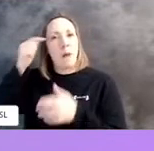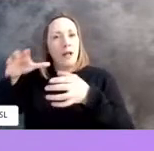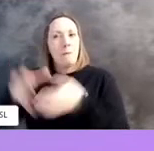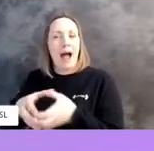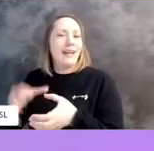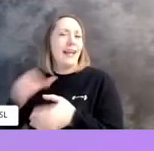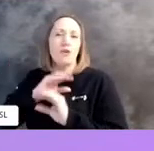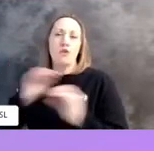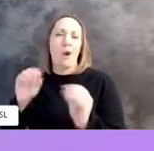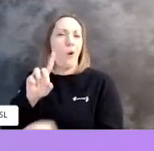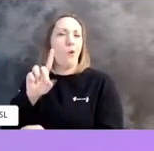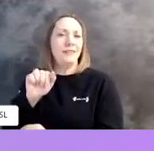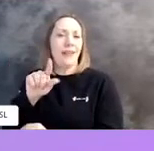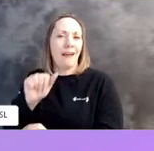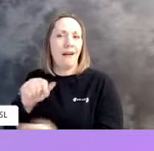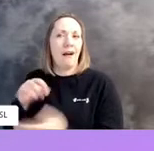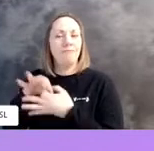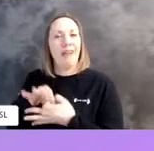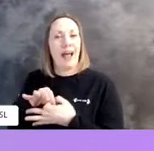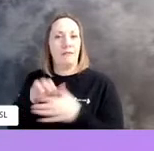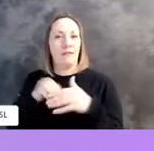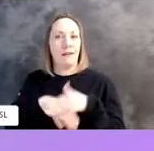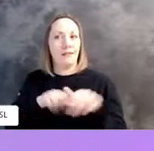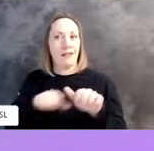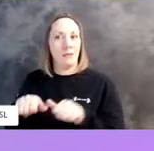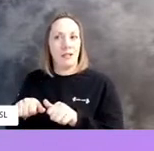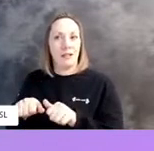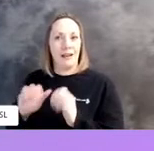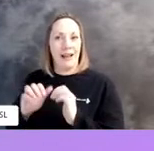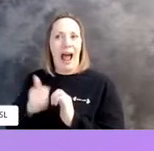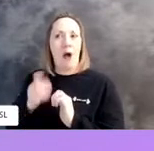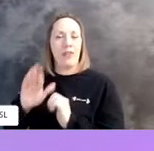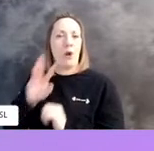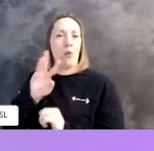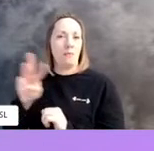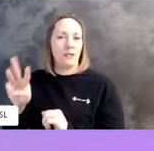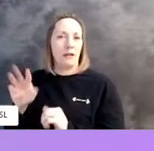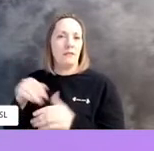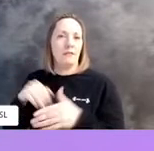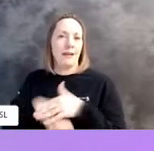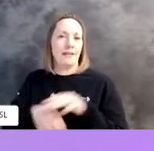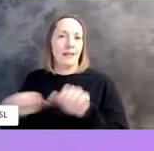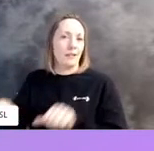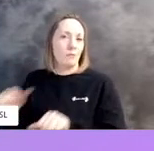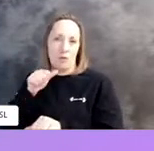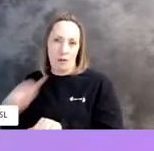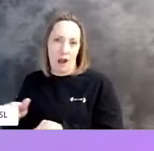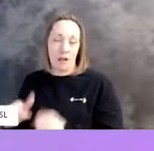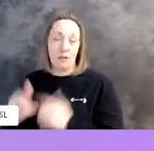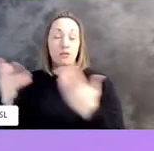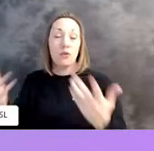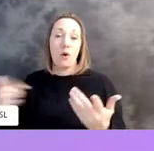There had been no meaning meaningful monitoring around web accessibility. Our sense was a